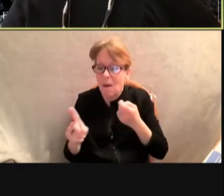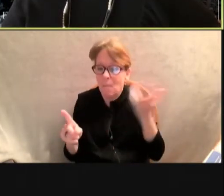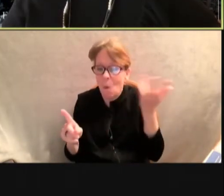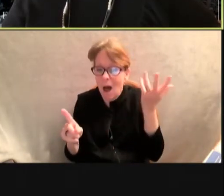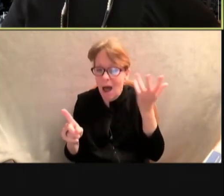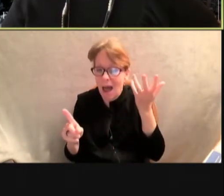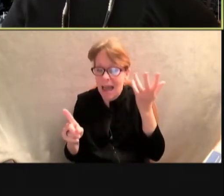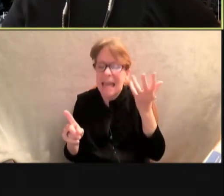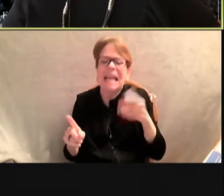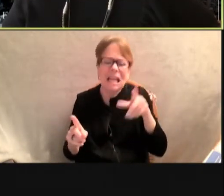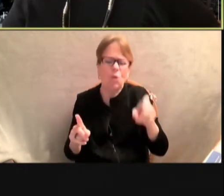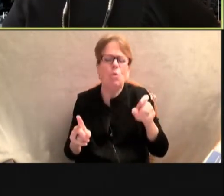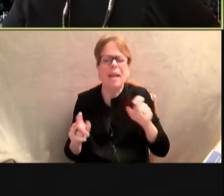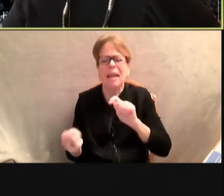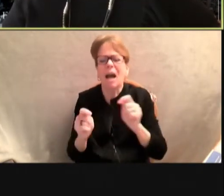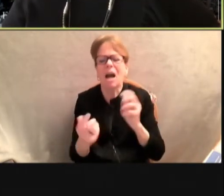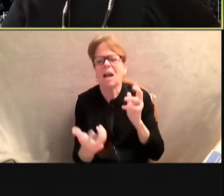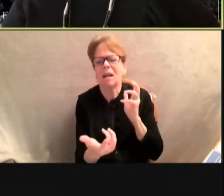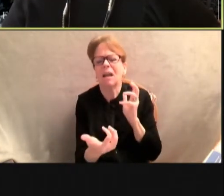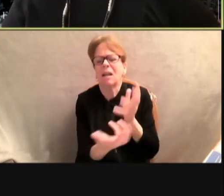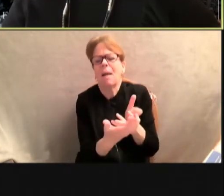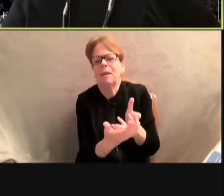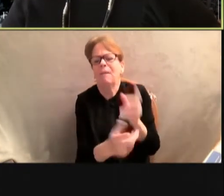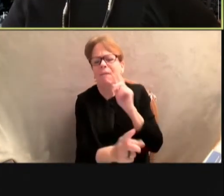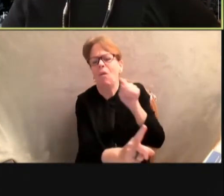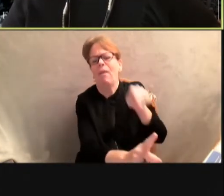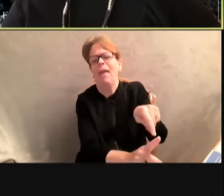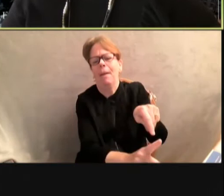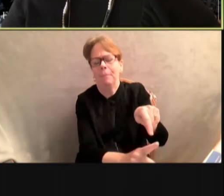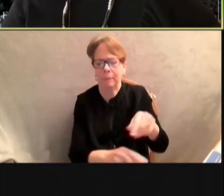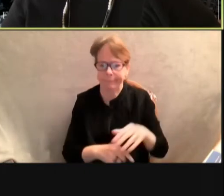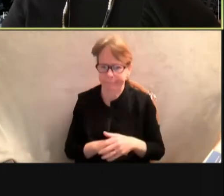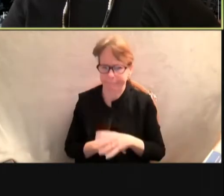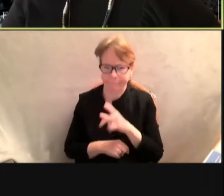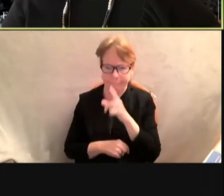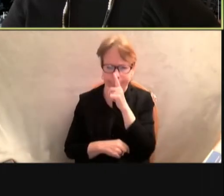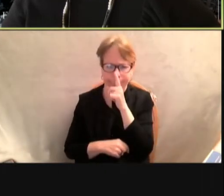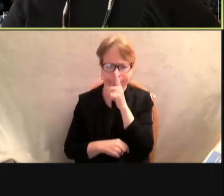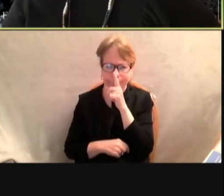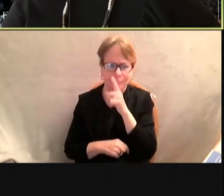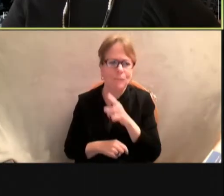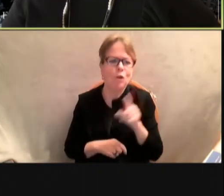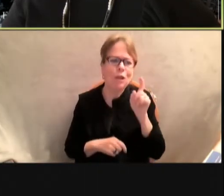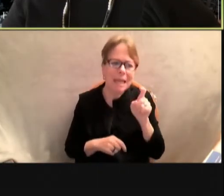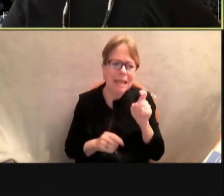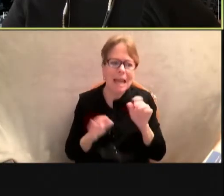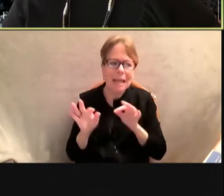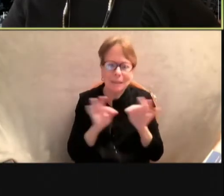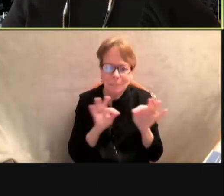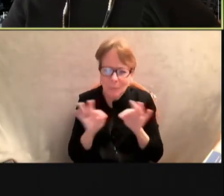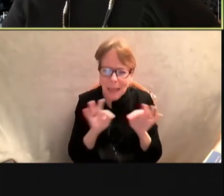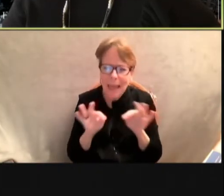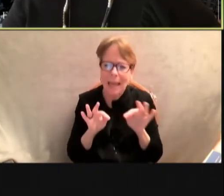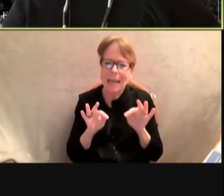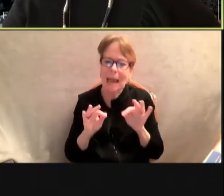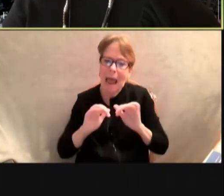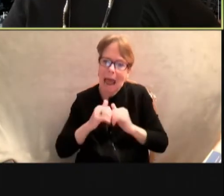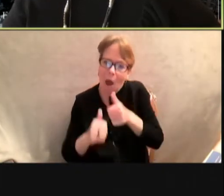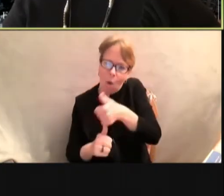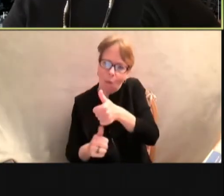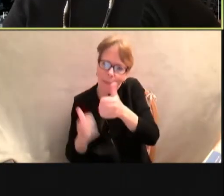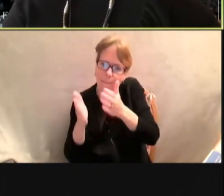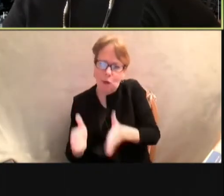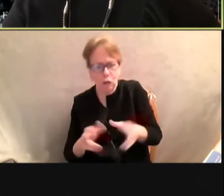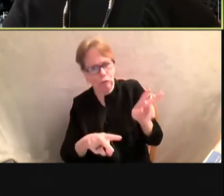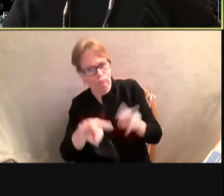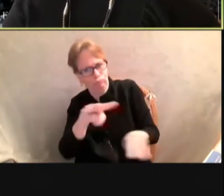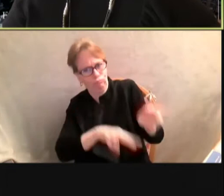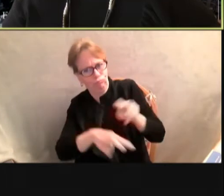You know, you need to explain how the impairment was evaluated. Whether that includes scans